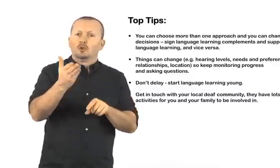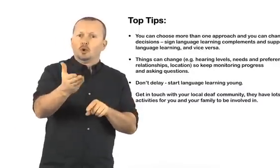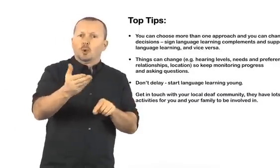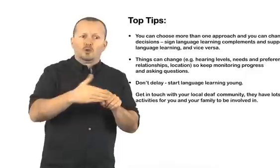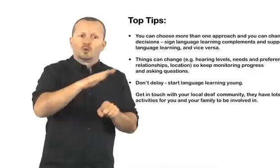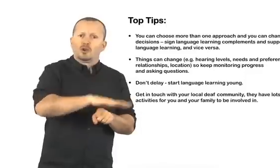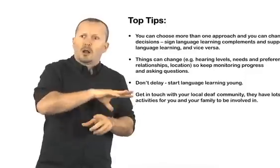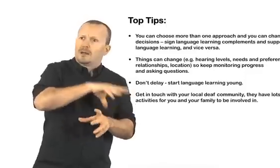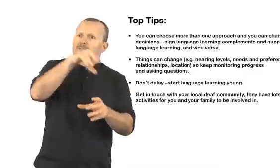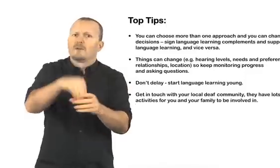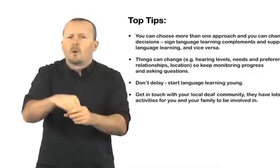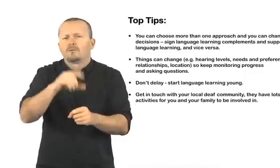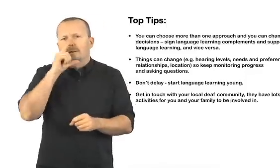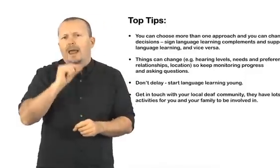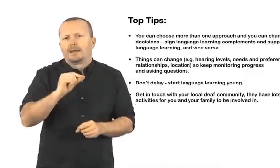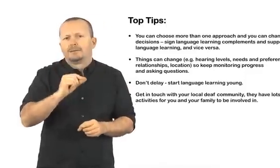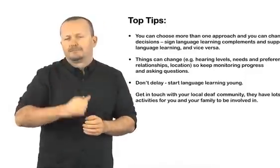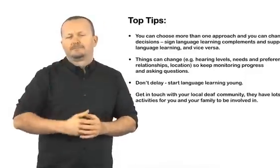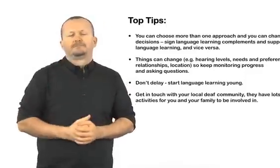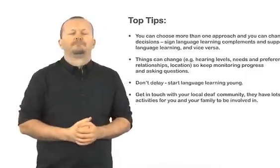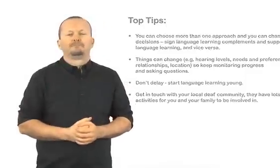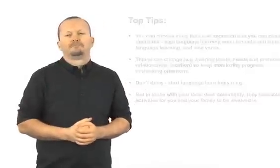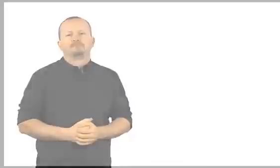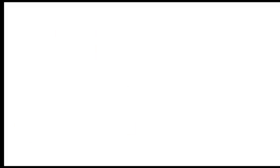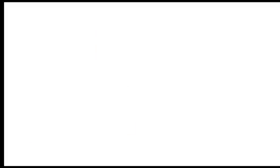for you and your family to be involved in.